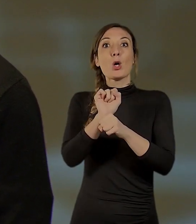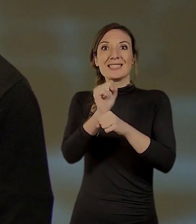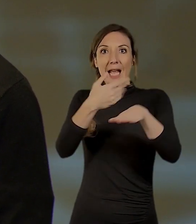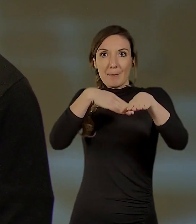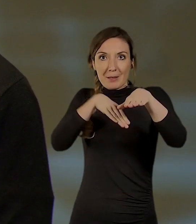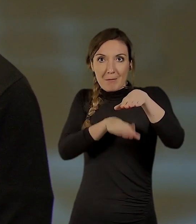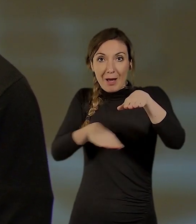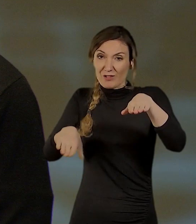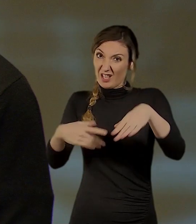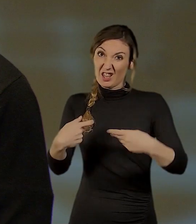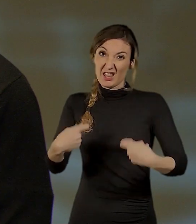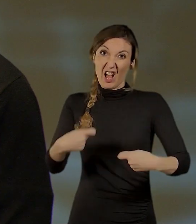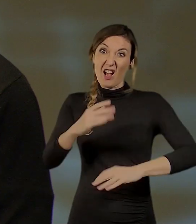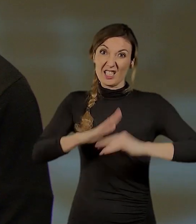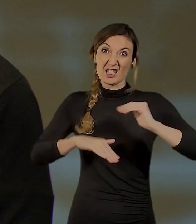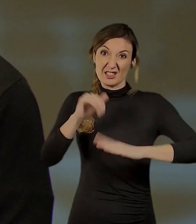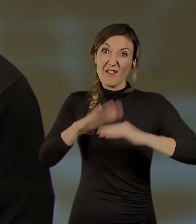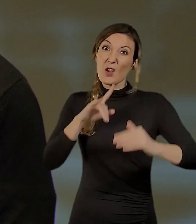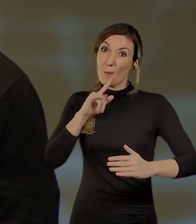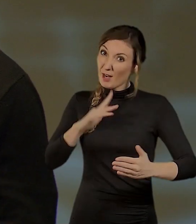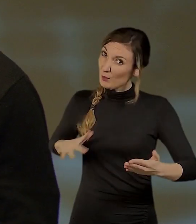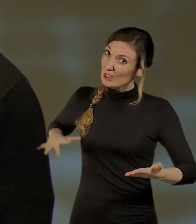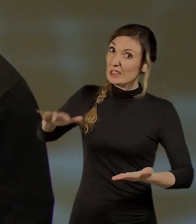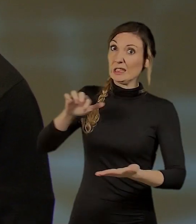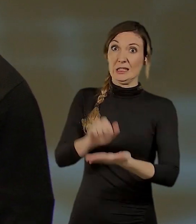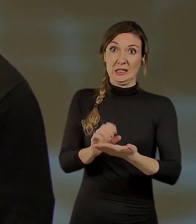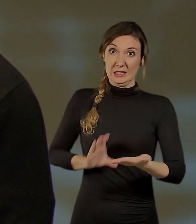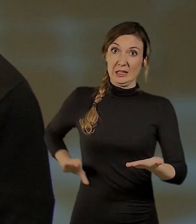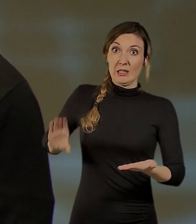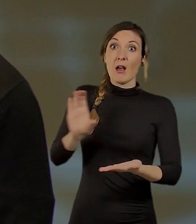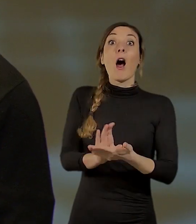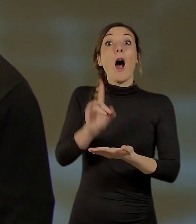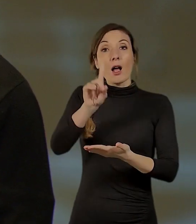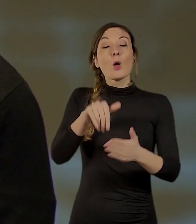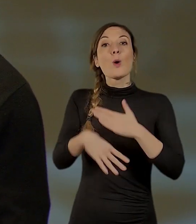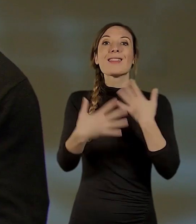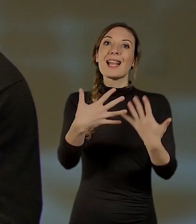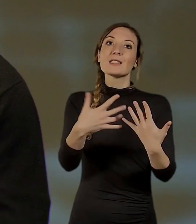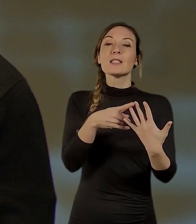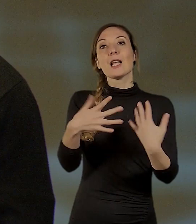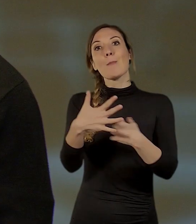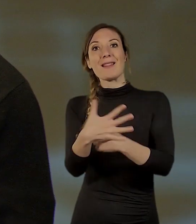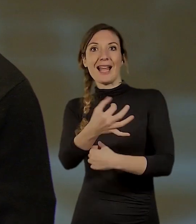And visitor parking spaces are also being created on the surface. But there I have to say